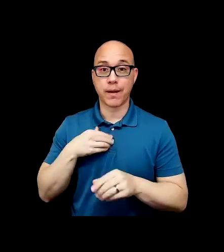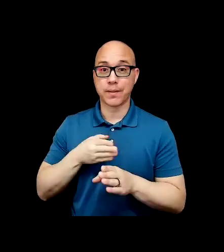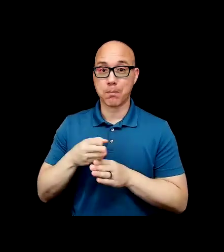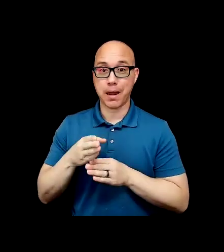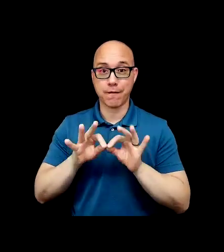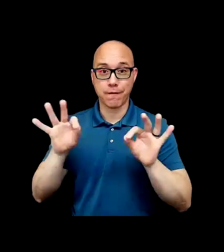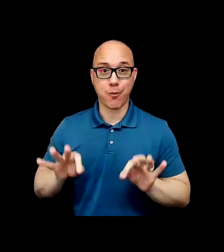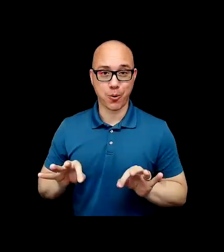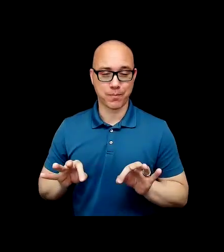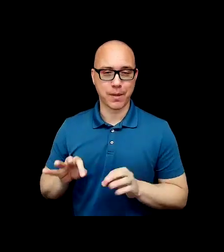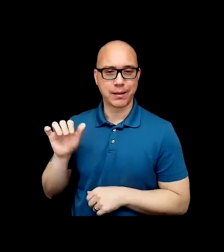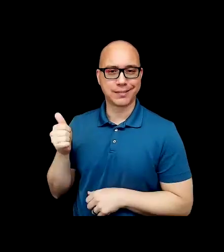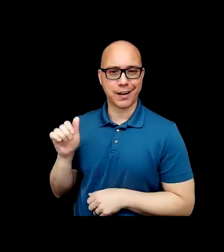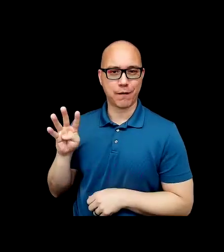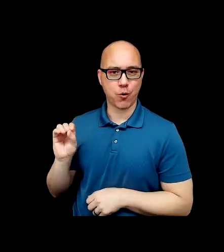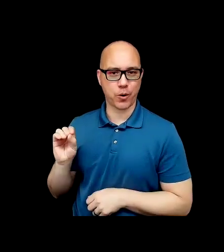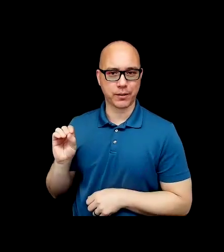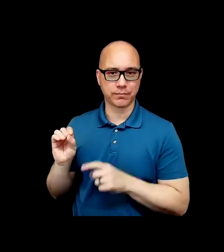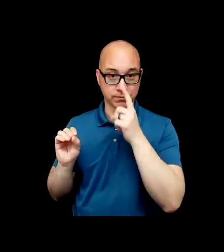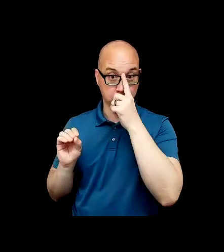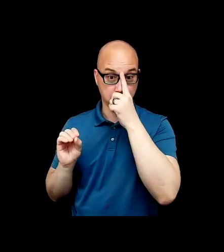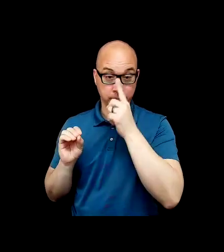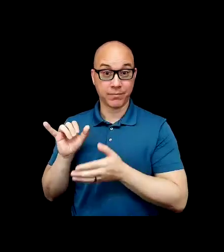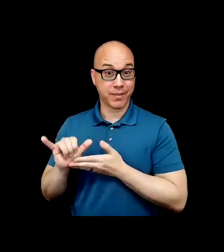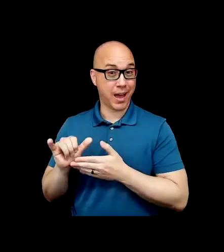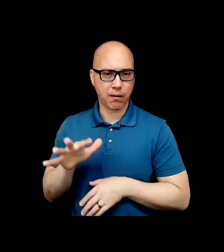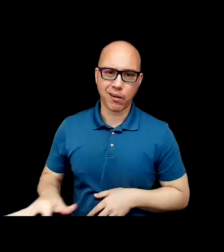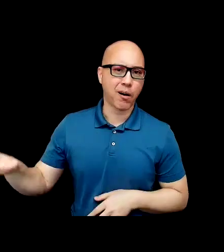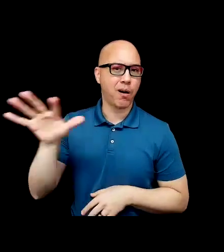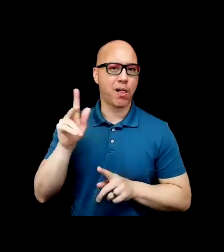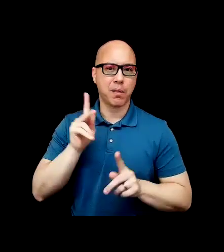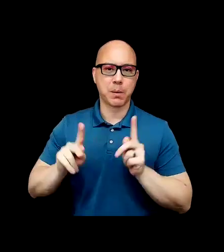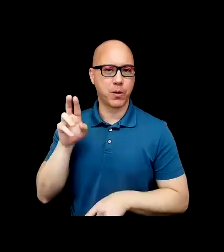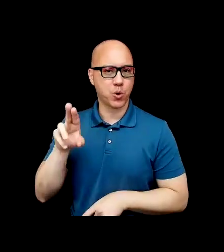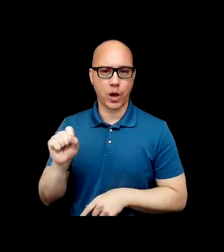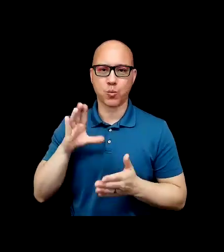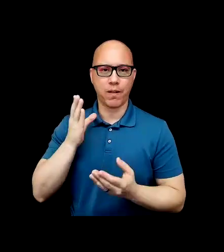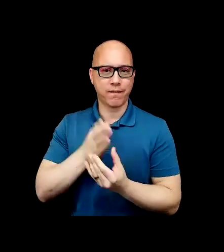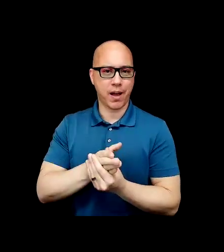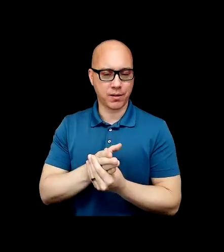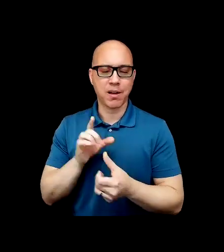one every individual in the United States files. It will summarize your income, your deductions,